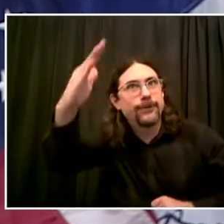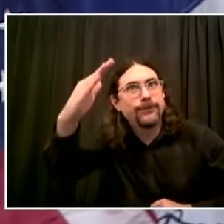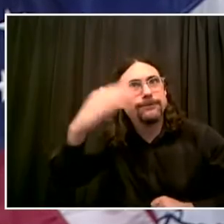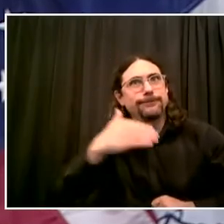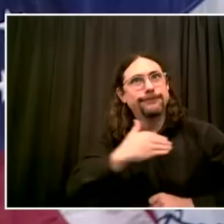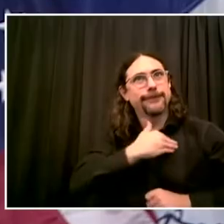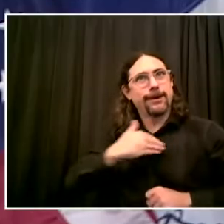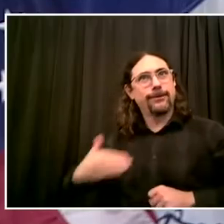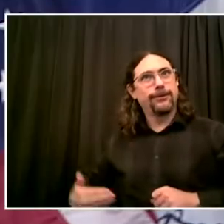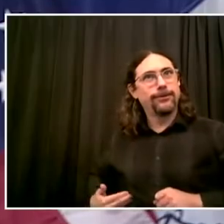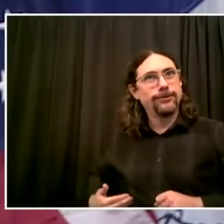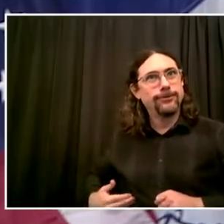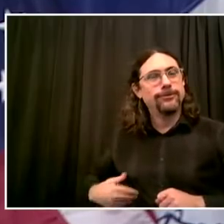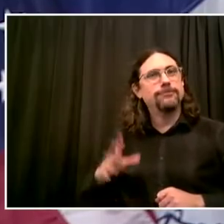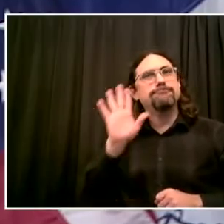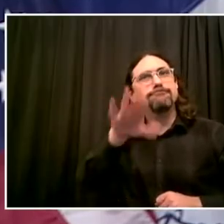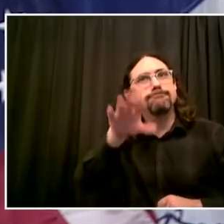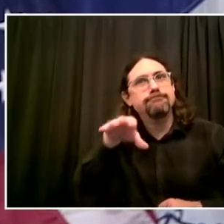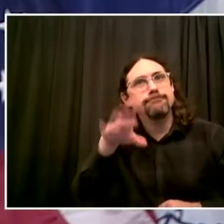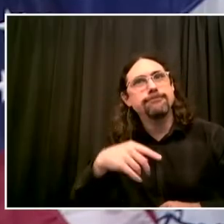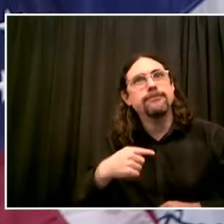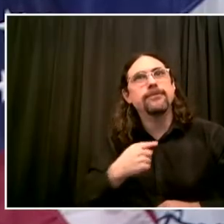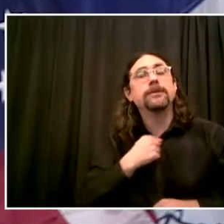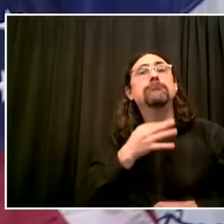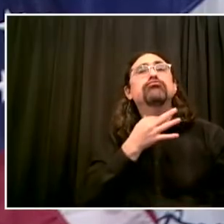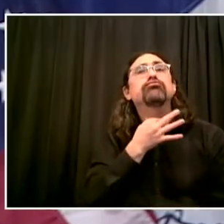JUST ASK MR. MAHER IF THERE